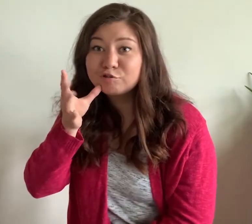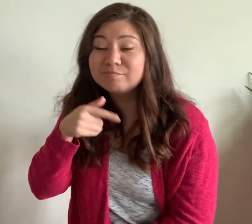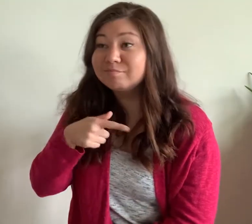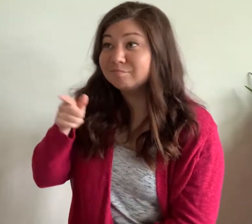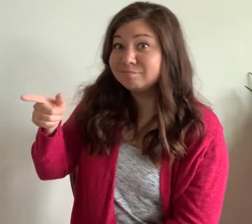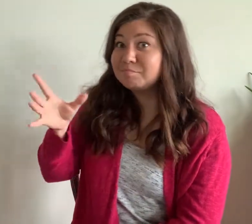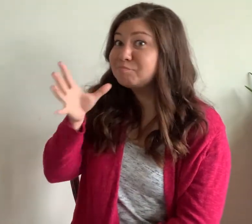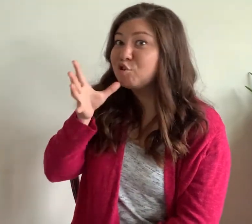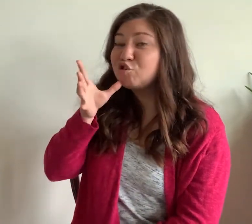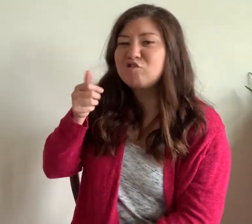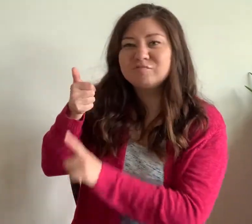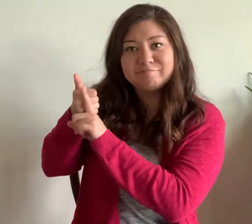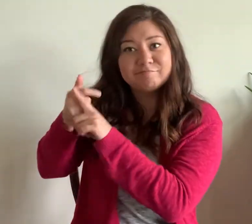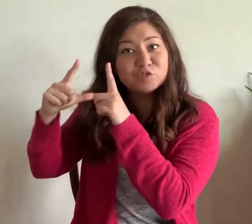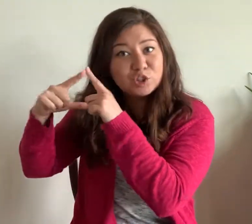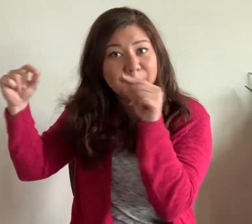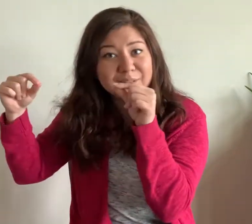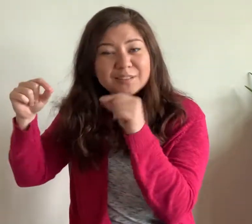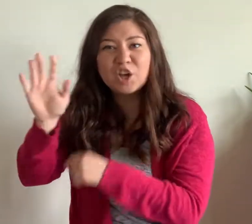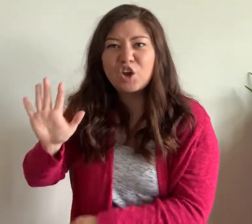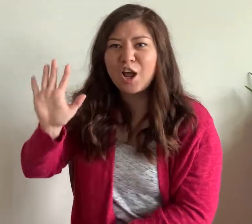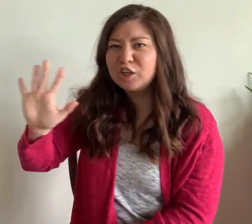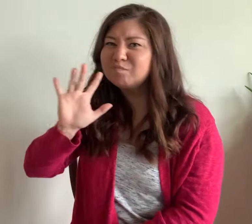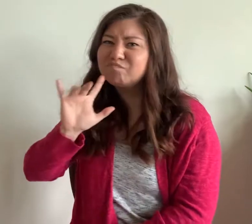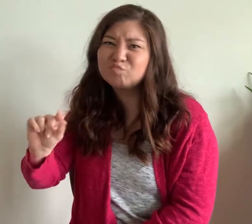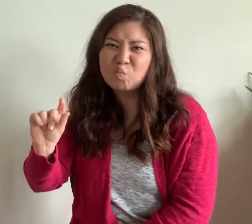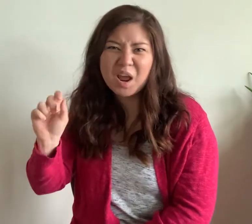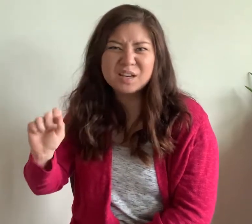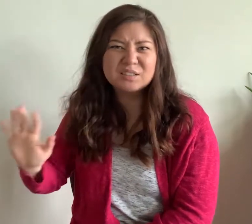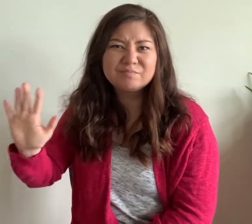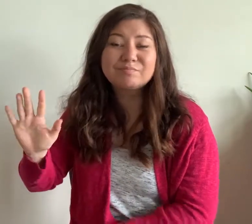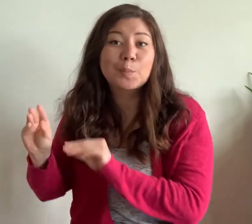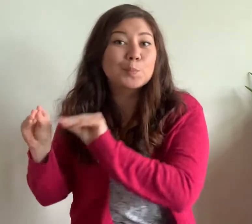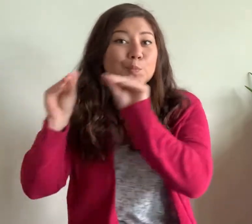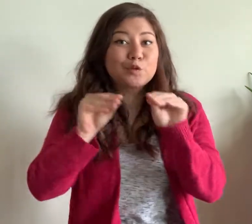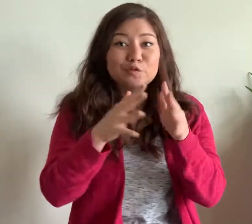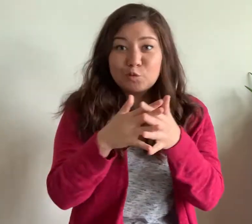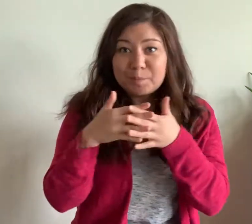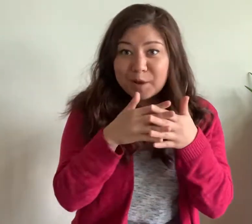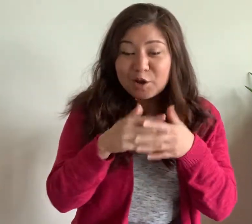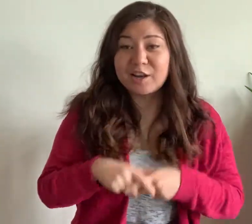who is Japanese and immigrated to the US in her early 20s.